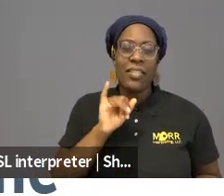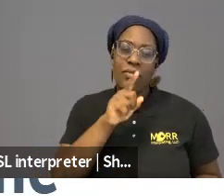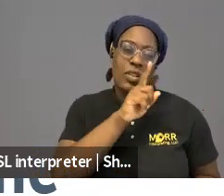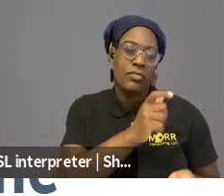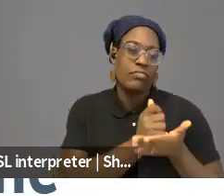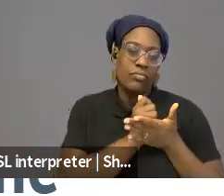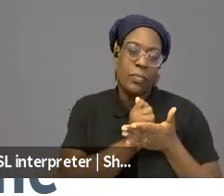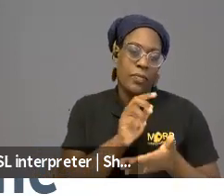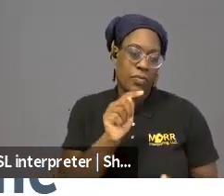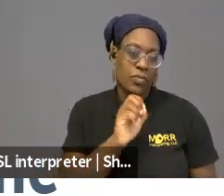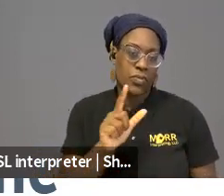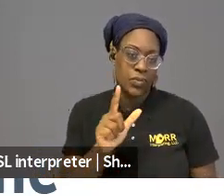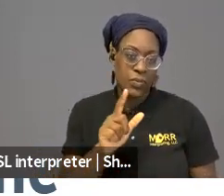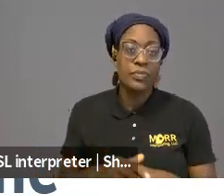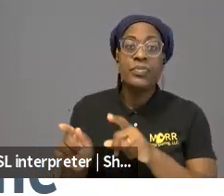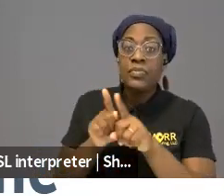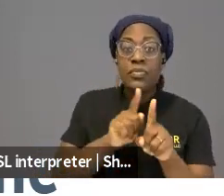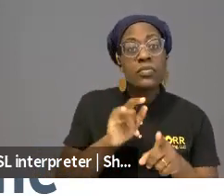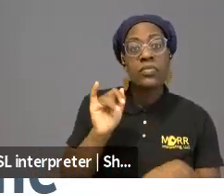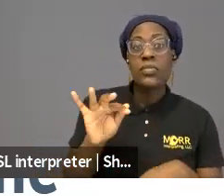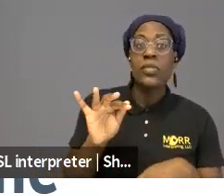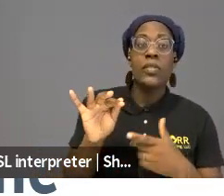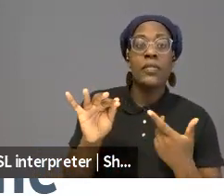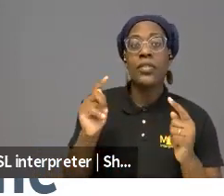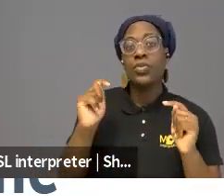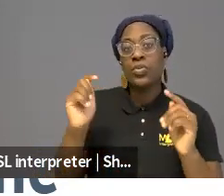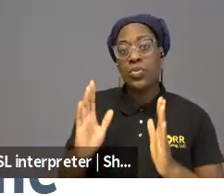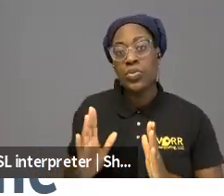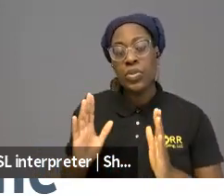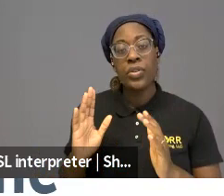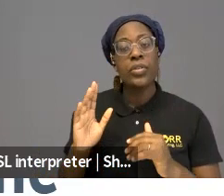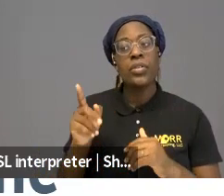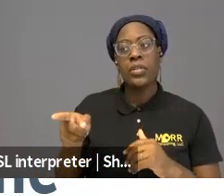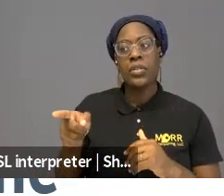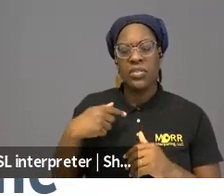we could take care of really quickly and that it was just that WCOnline was down. In fact,